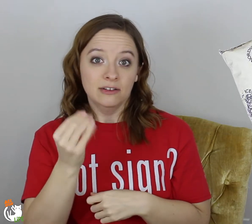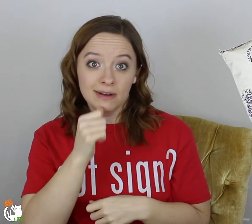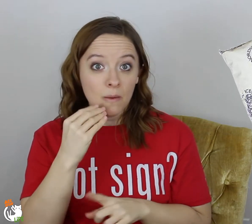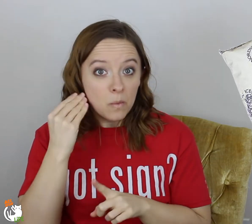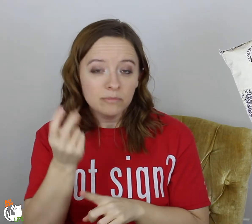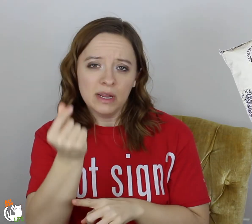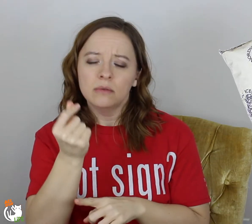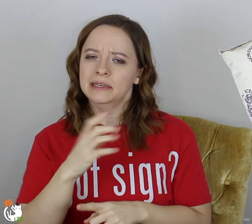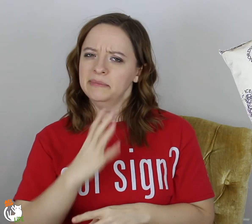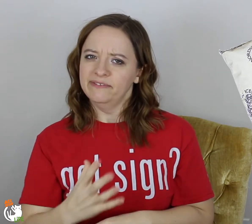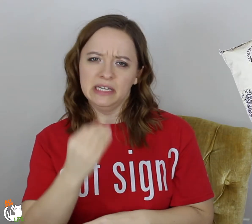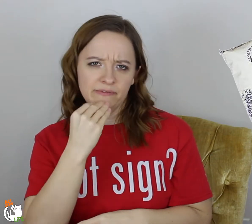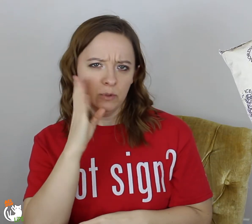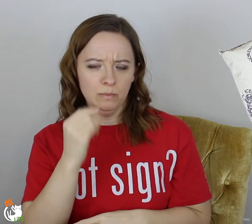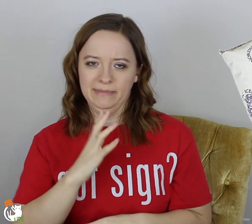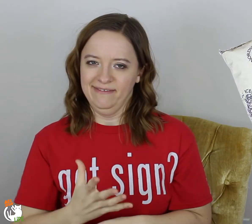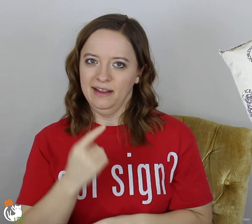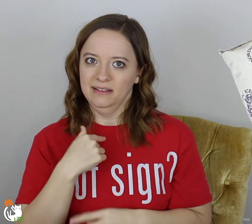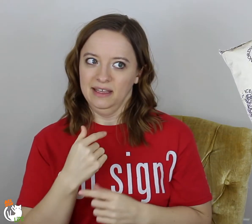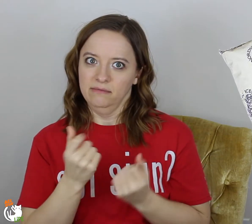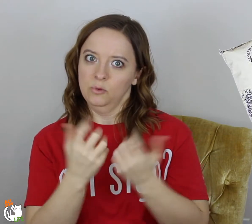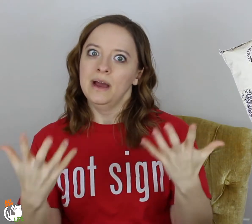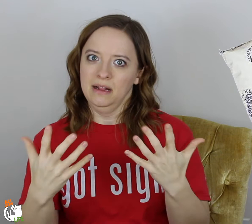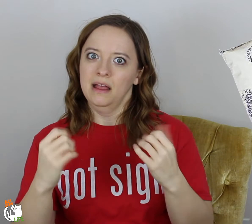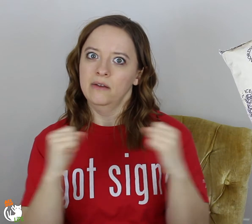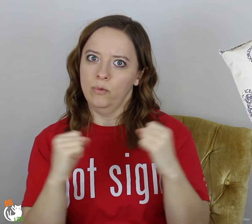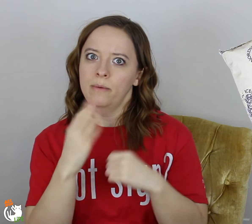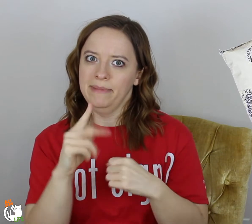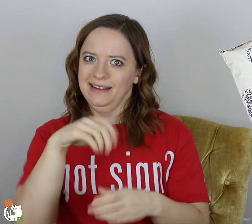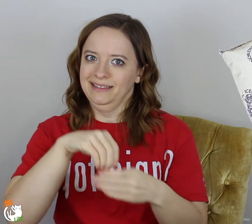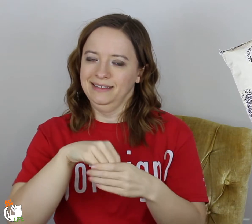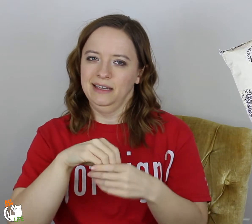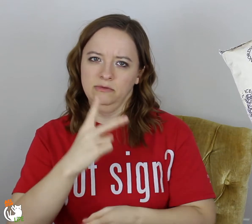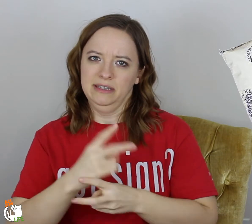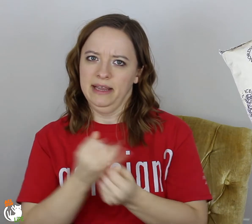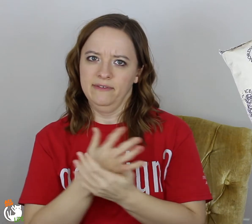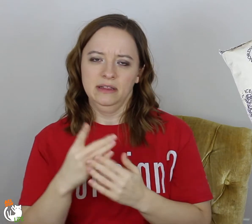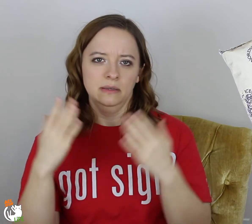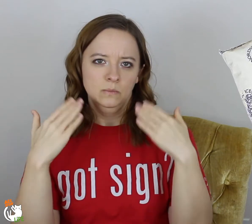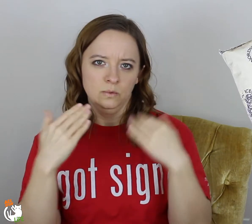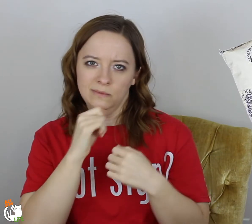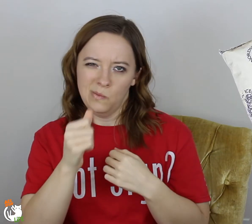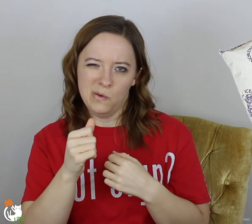and you're not going to be home right away, then your food will be perfectly fine. There's quite a lot of cold packs in there to keep everything cool